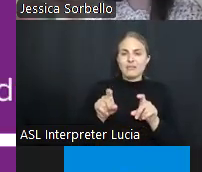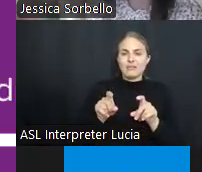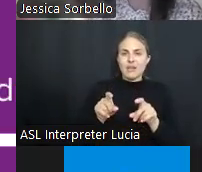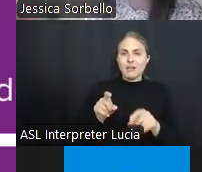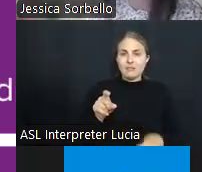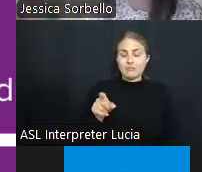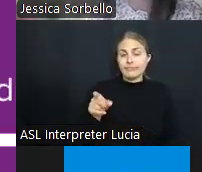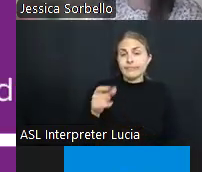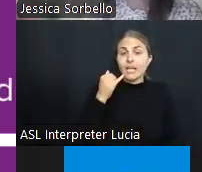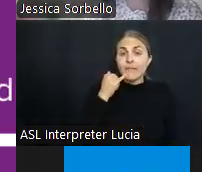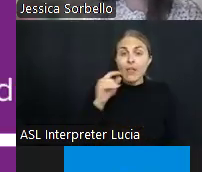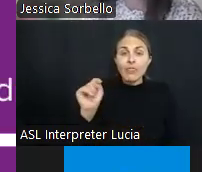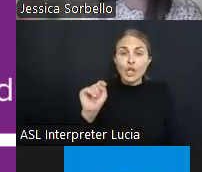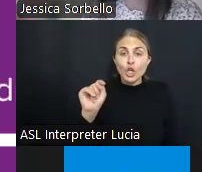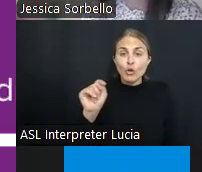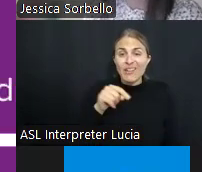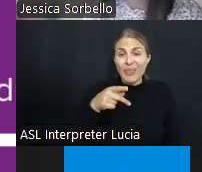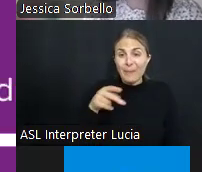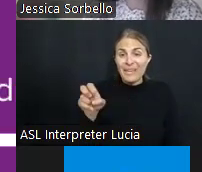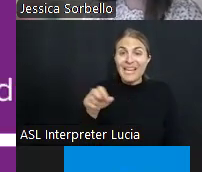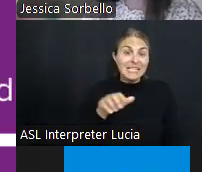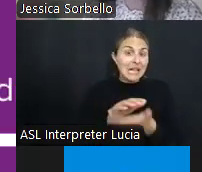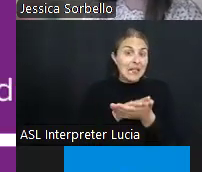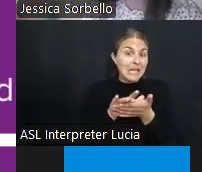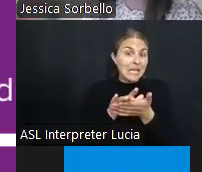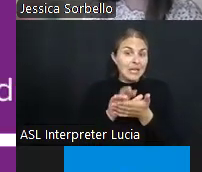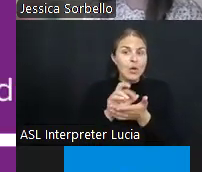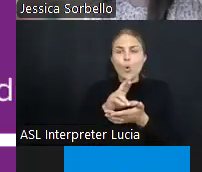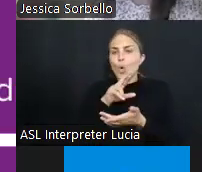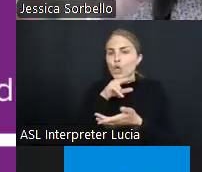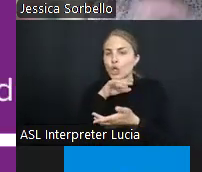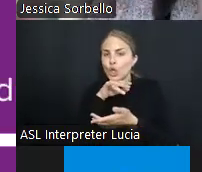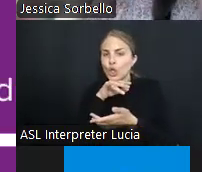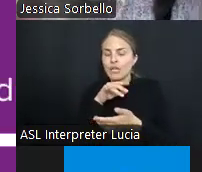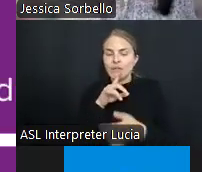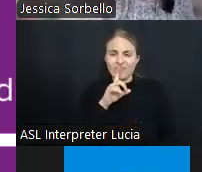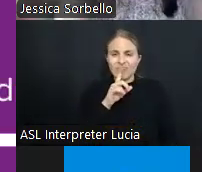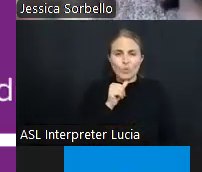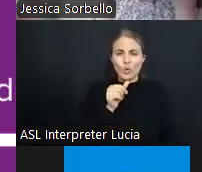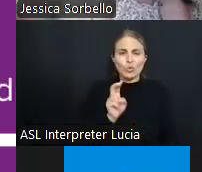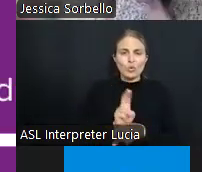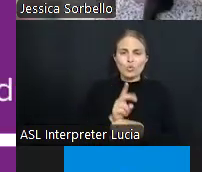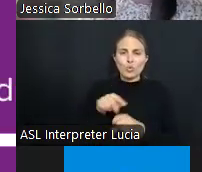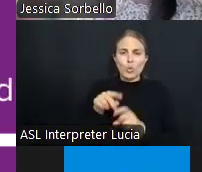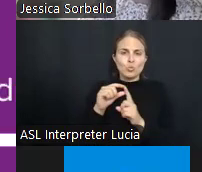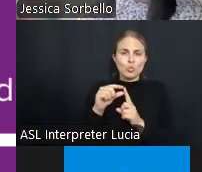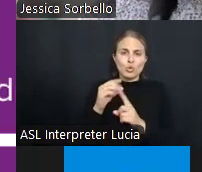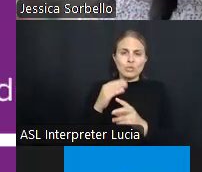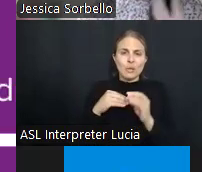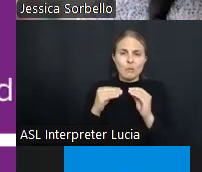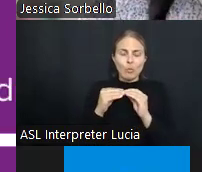. Instead if you look at, you know, if the urine is positive for a substance or negative for a substance. It